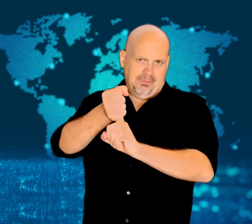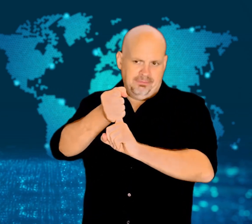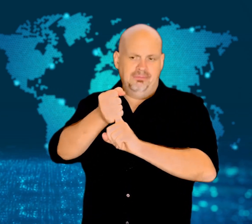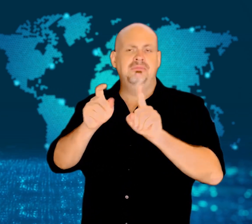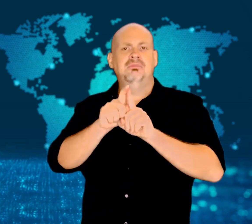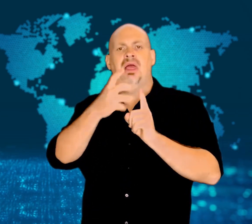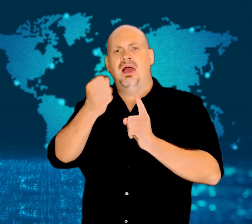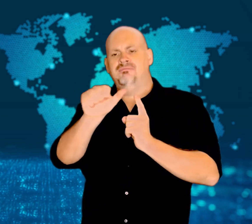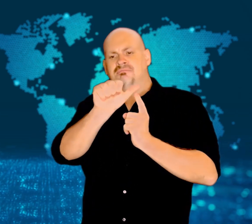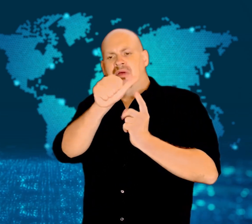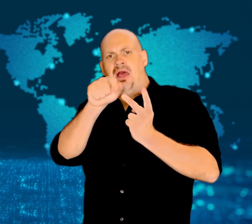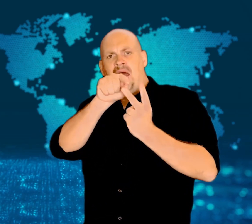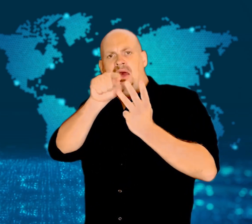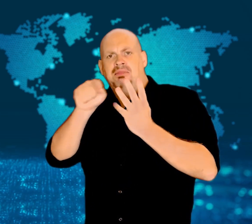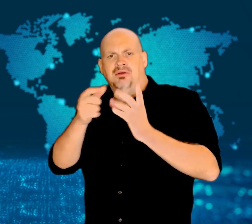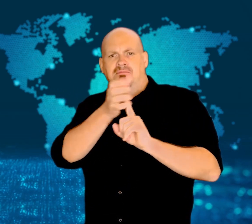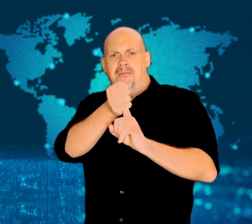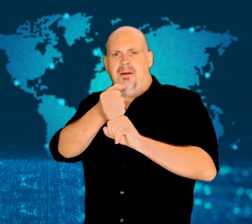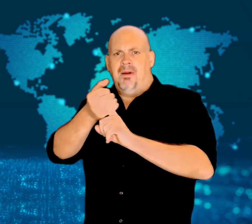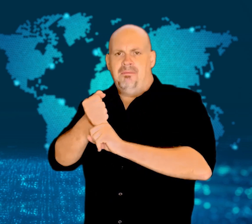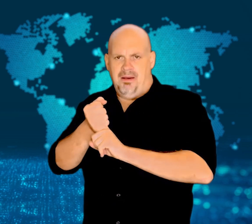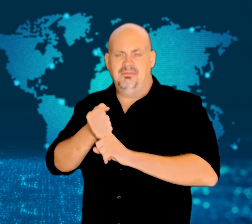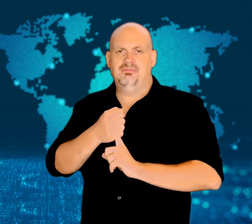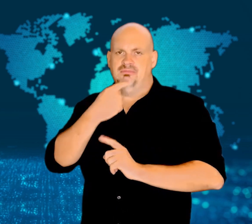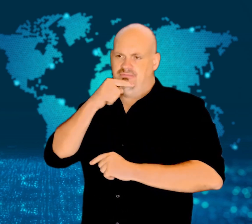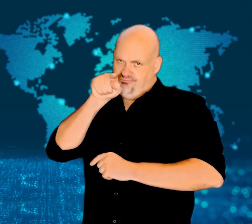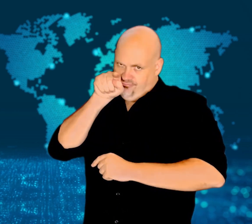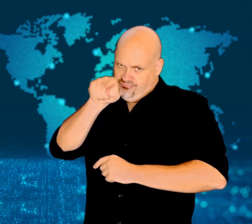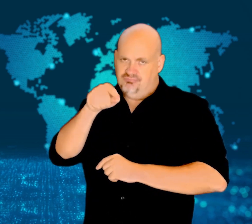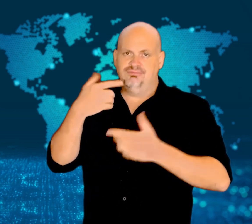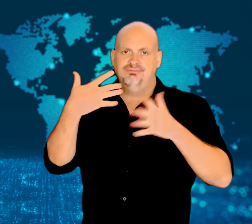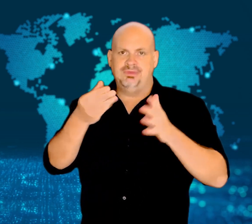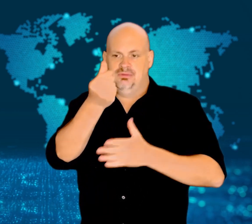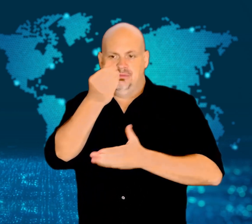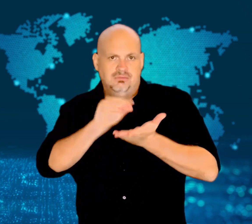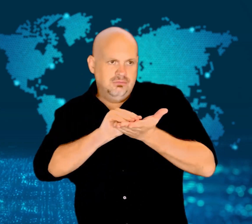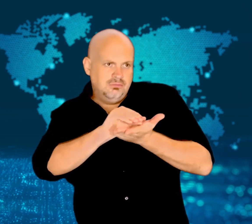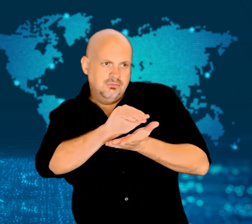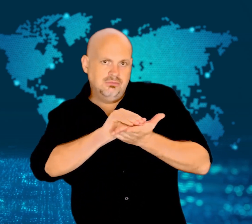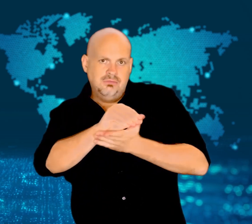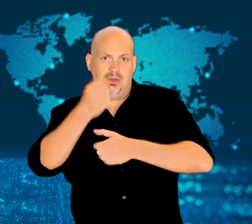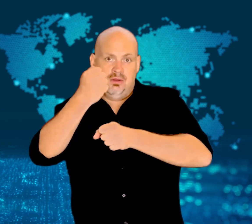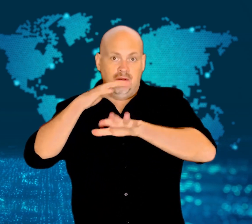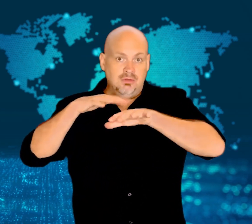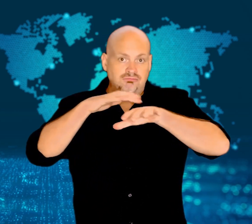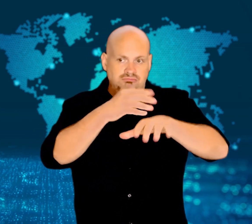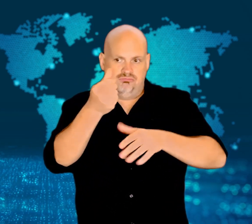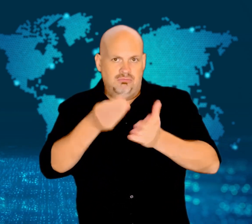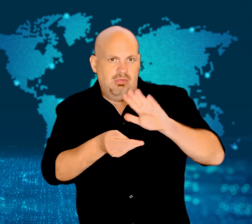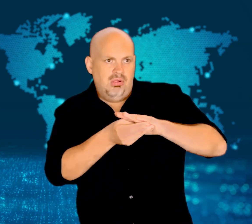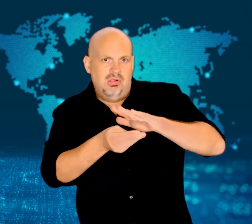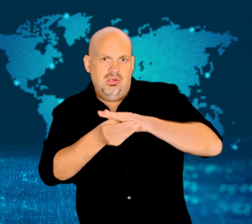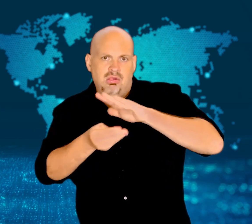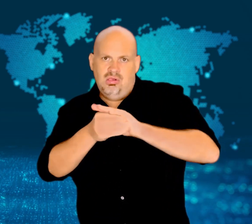Kavala was among the activists that were arrested immediately.